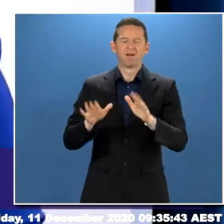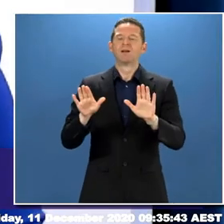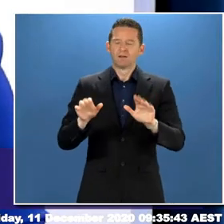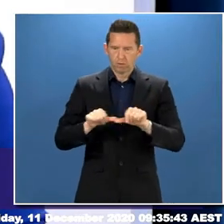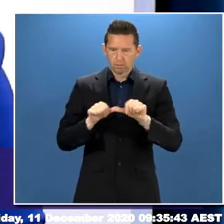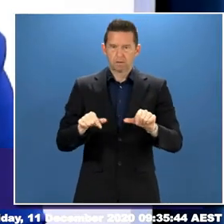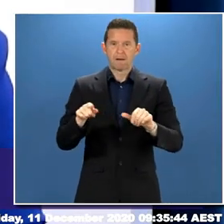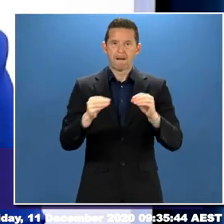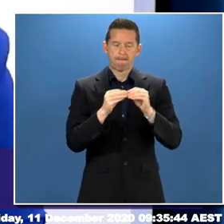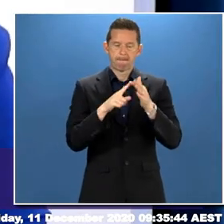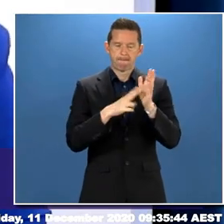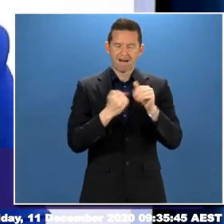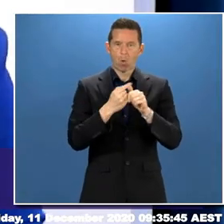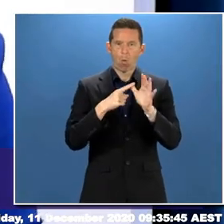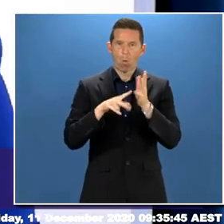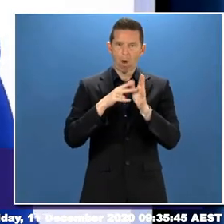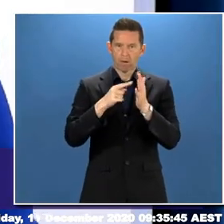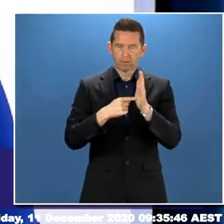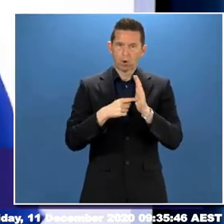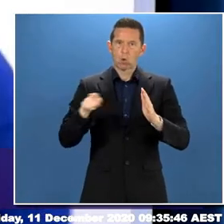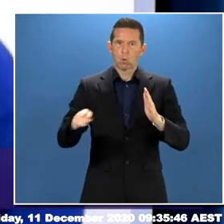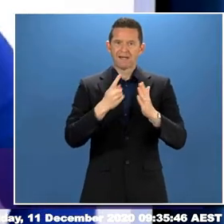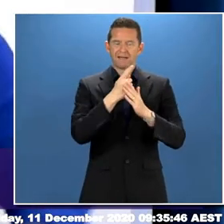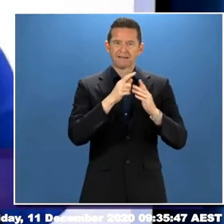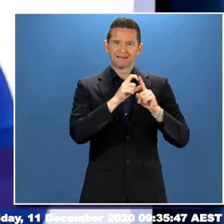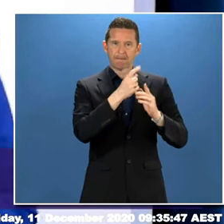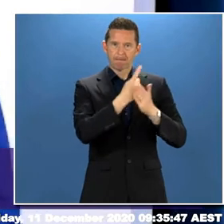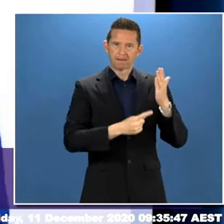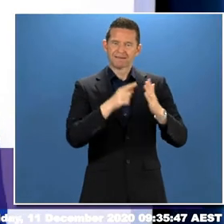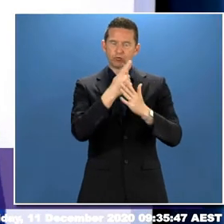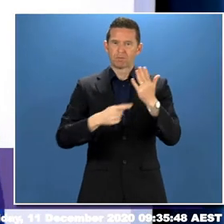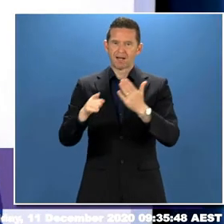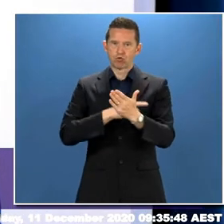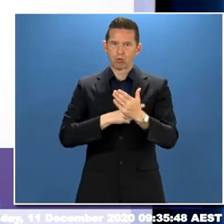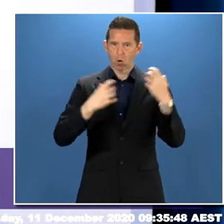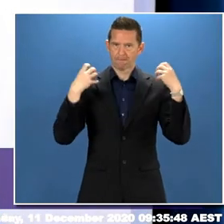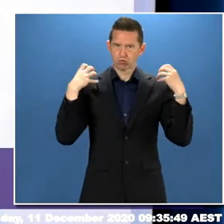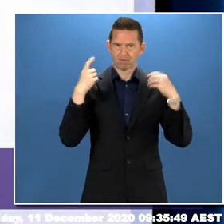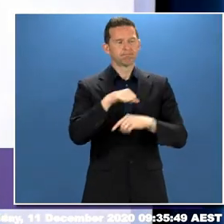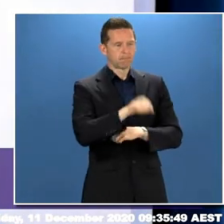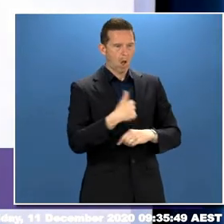And you are the Disability Discrimination Commissioner? I am. And you prepared a statement for the Royal Commission